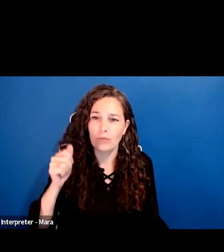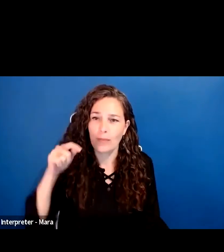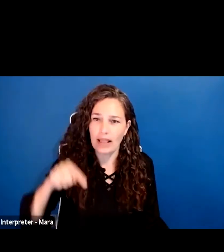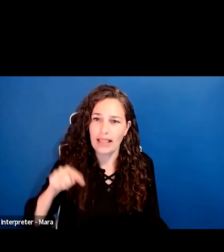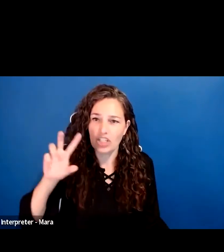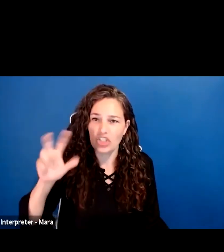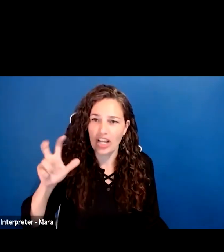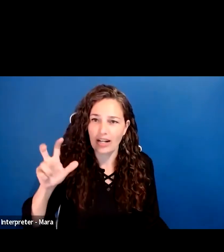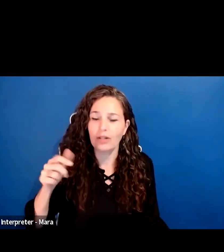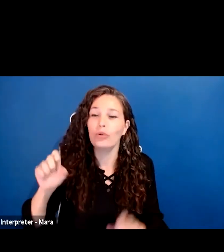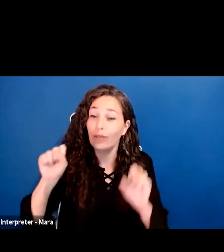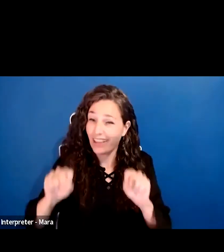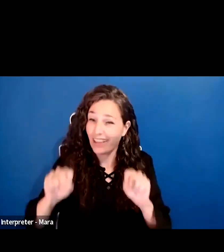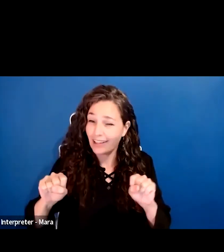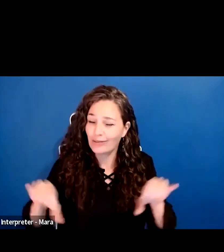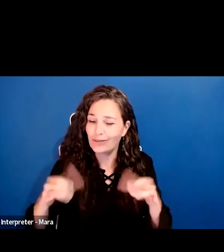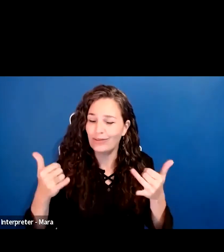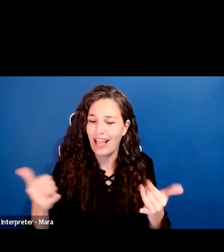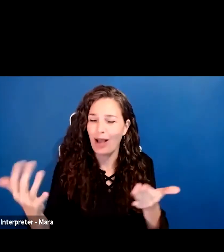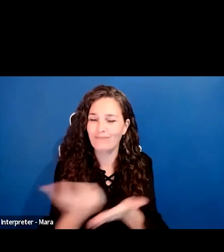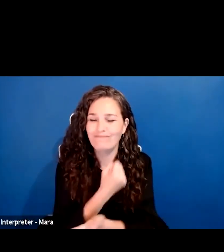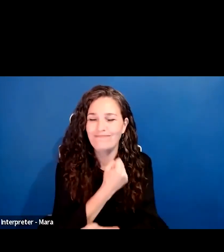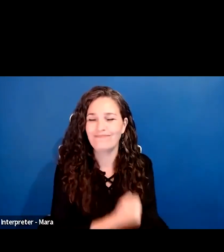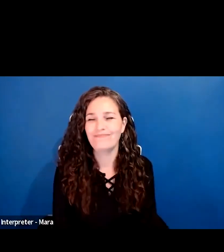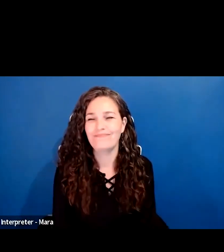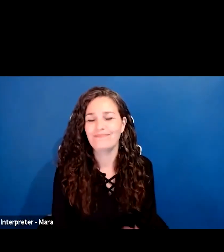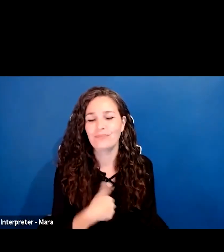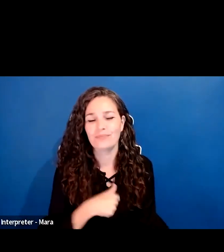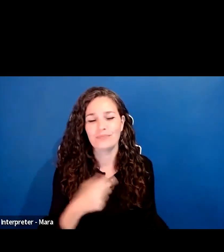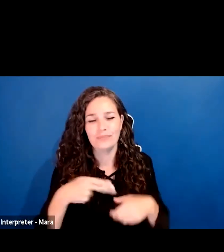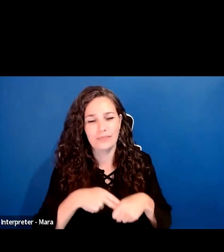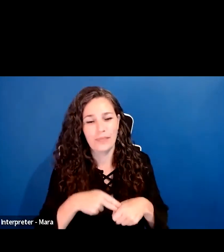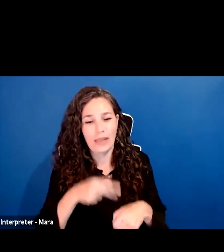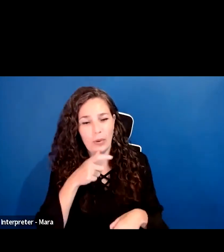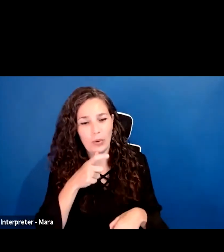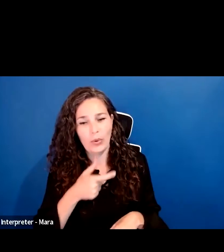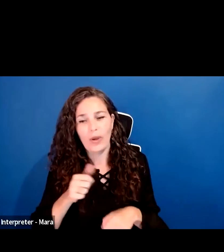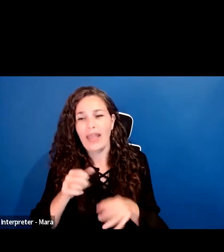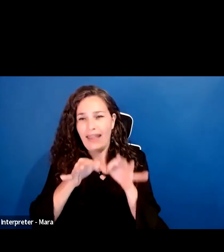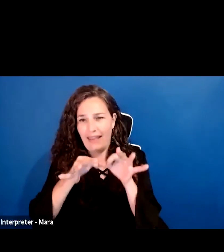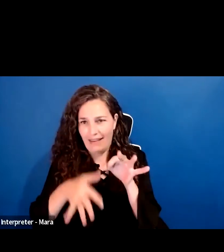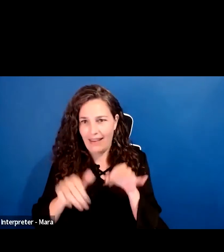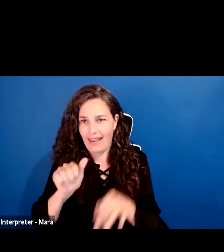which you can even do right now. We are joined today by American Sign Language Interpreters